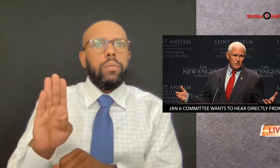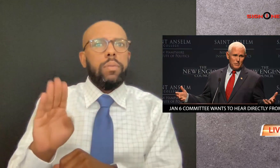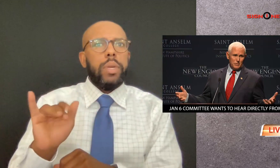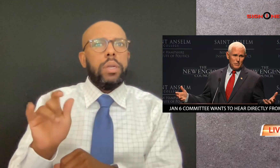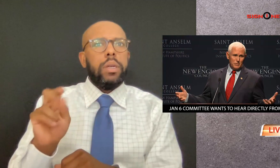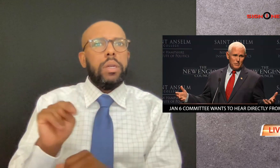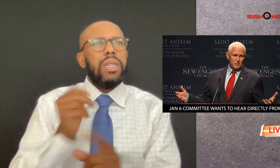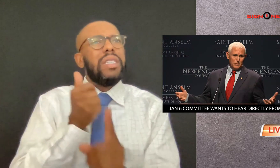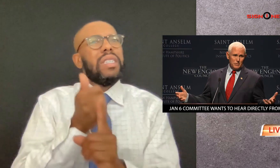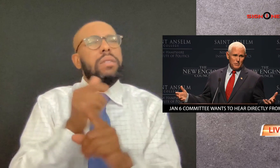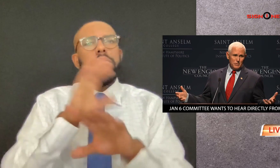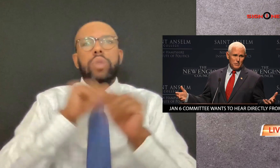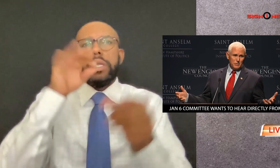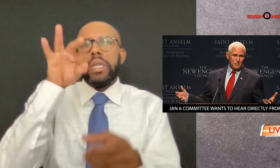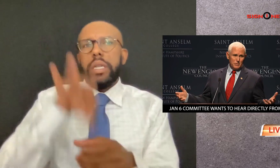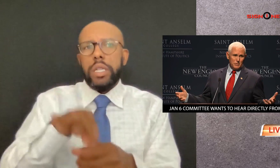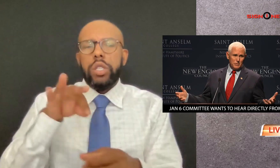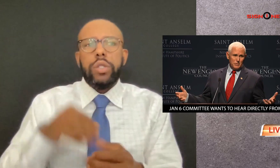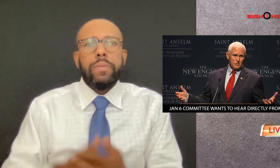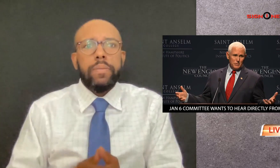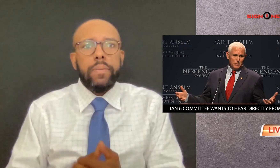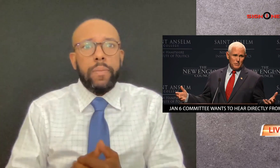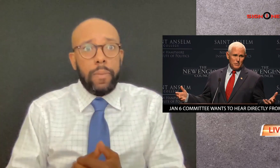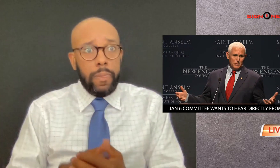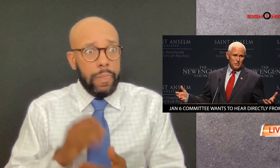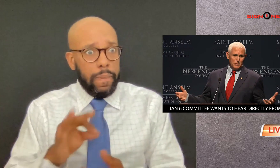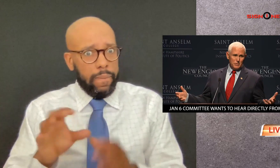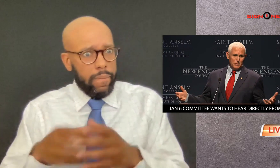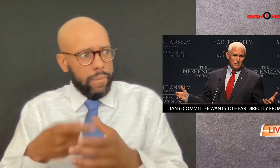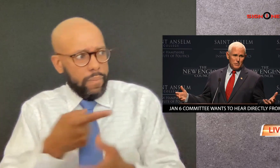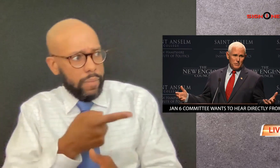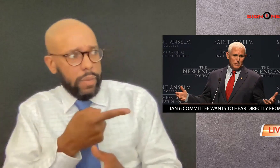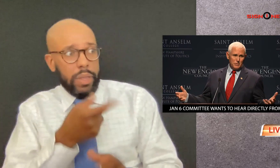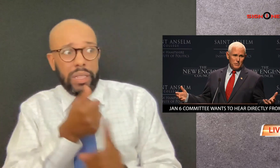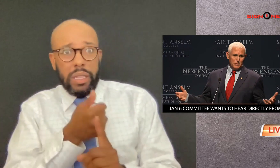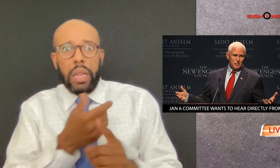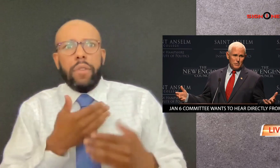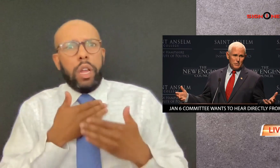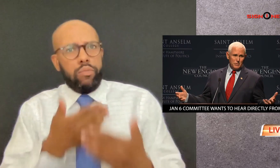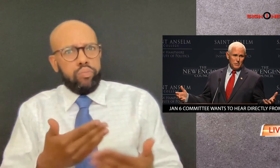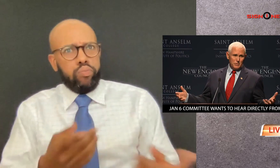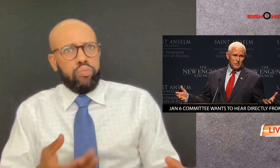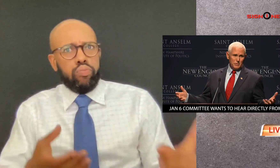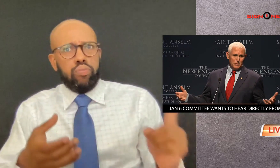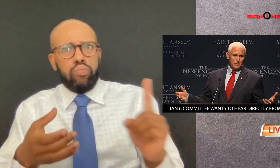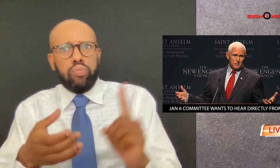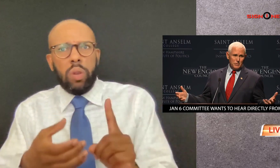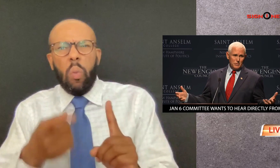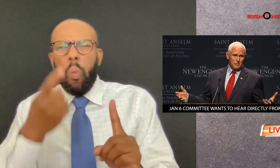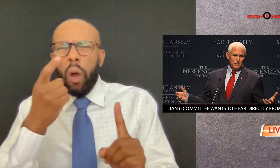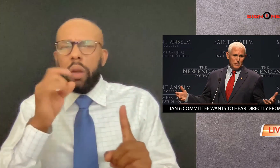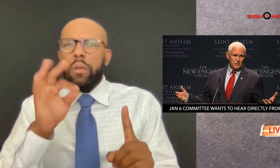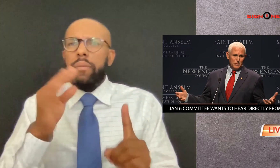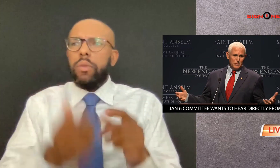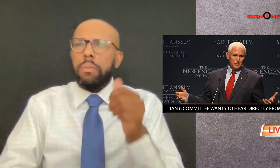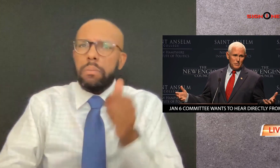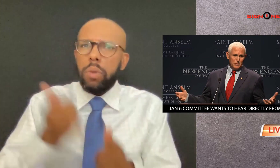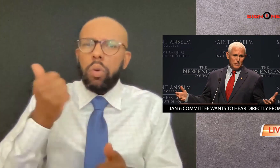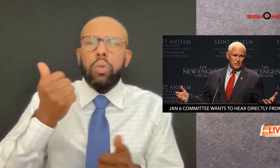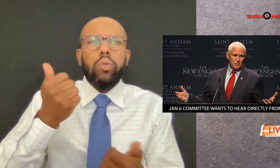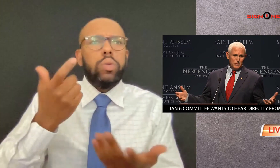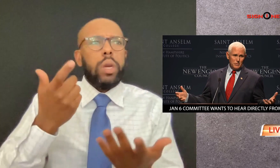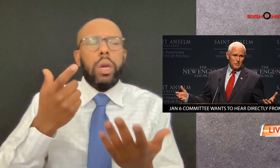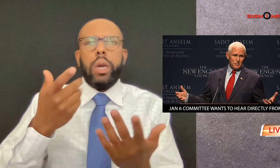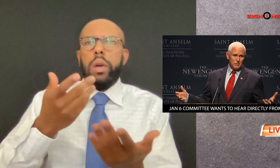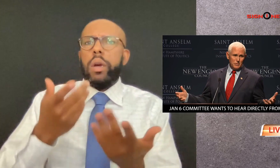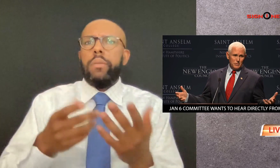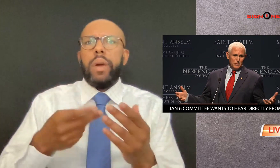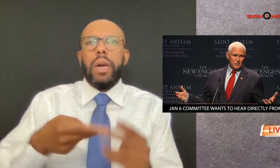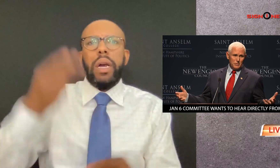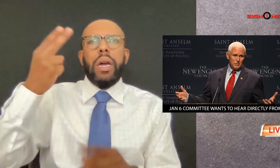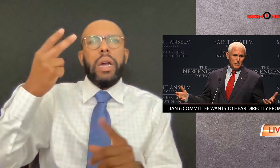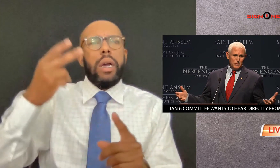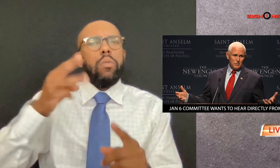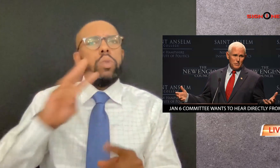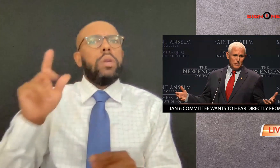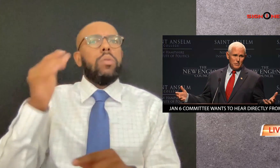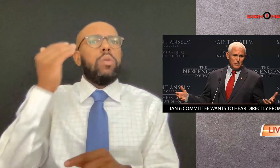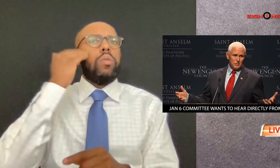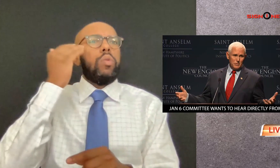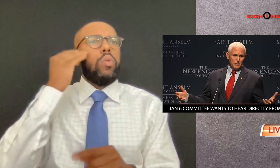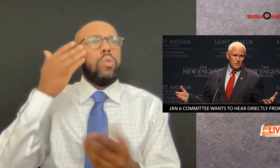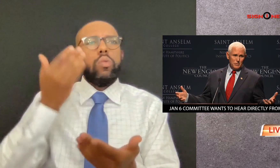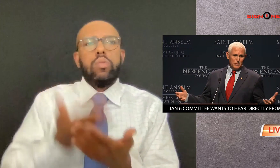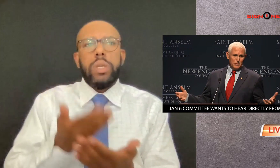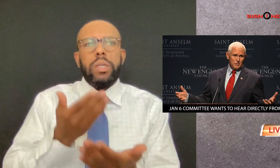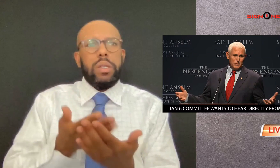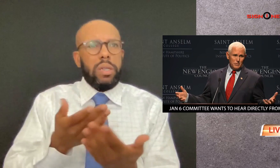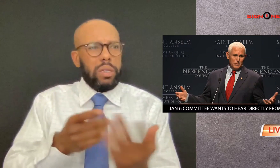of Joe Biden's victory If Pence agrees to testify he would be the